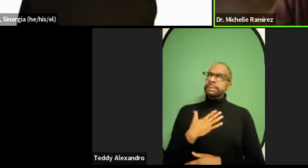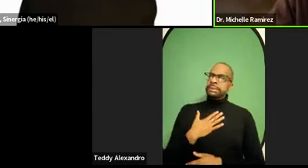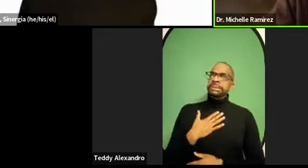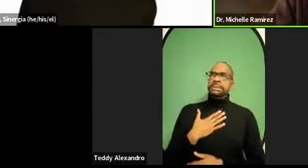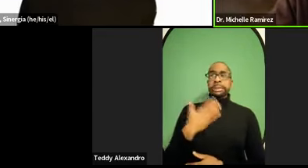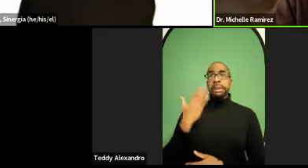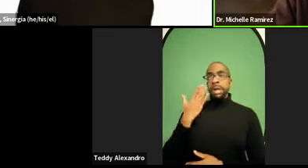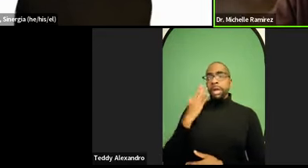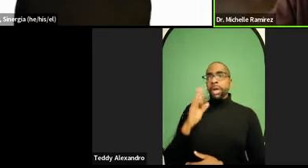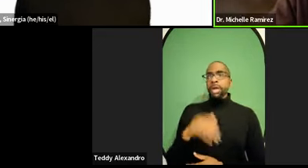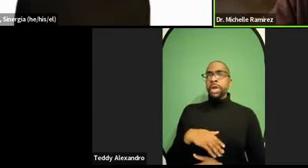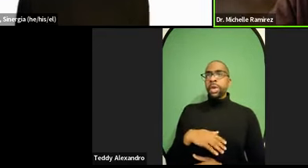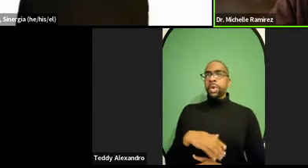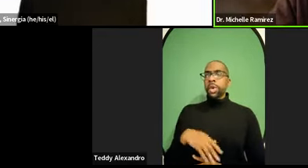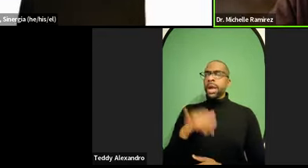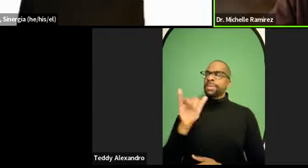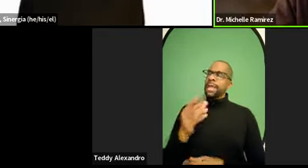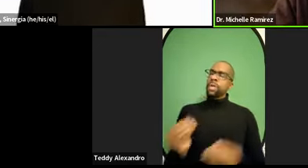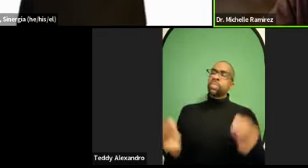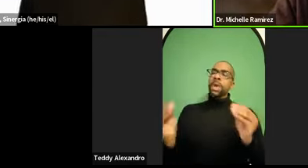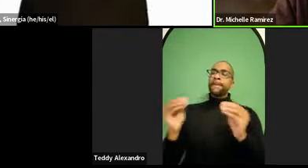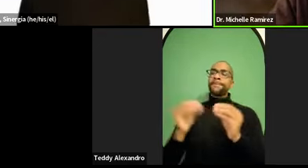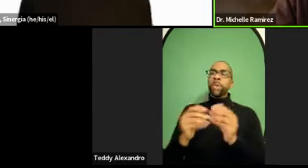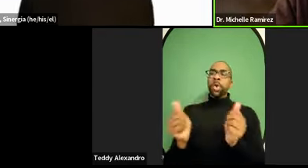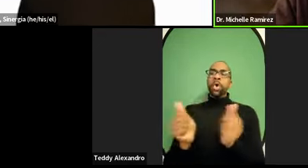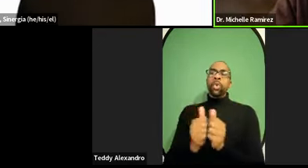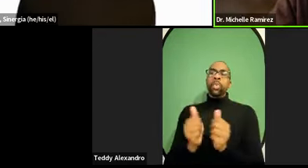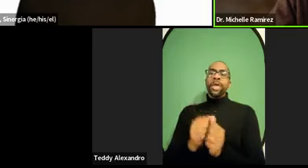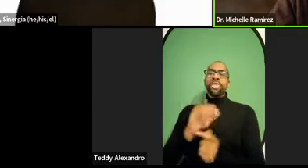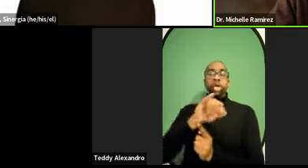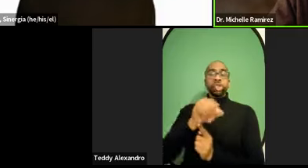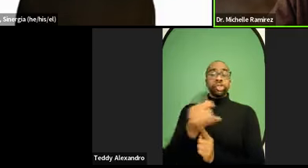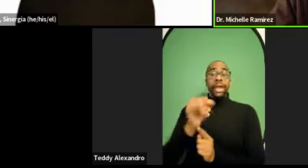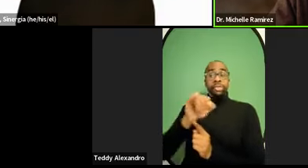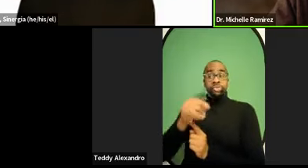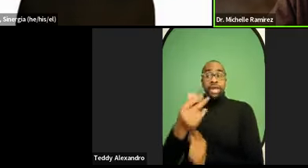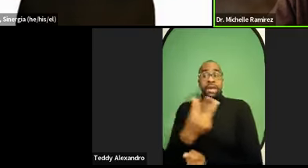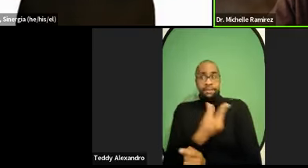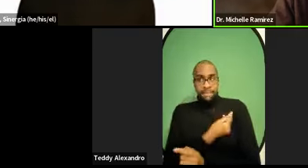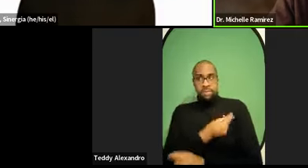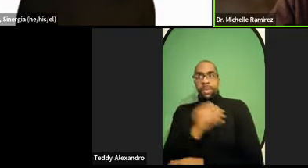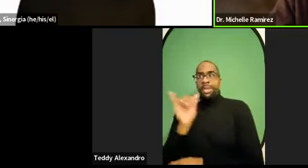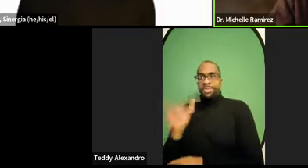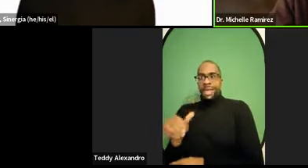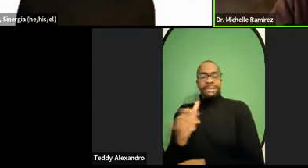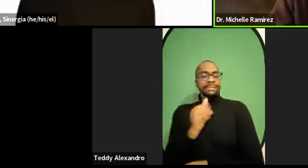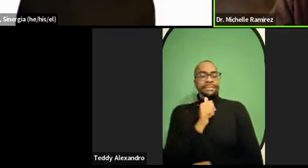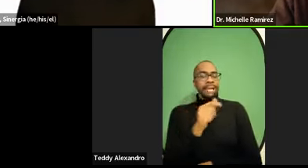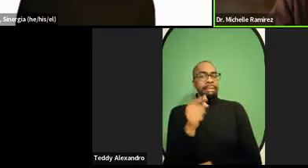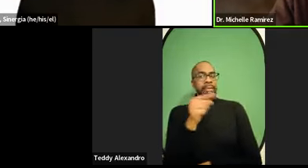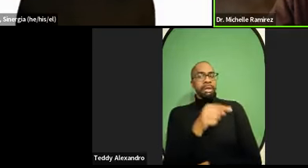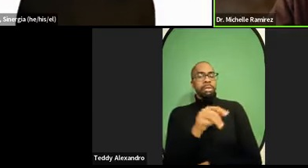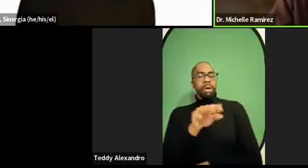been. that often reported that often reported with Mr that often reported with Mr in a vaccines it's been more with the johnson and johnson Maxie the johnson and johnson Maxine